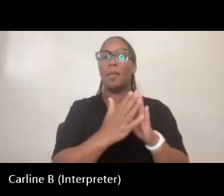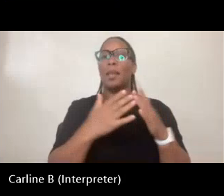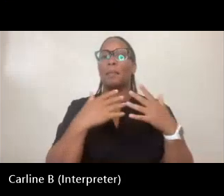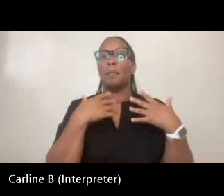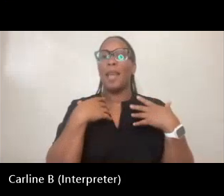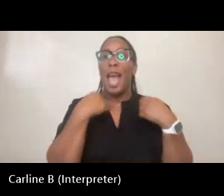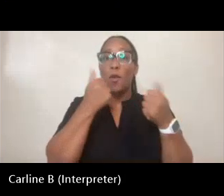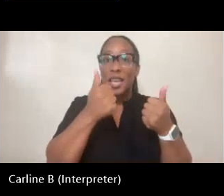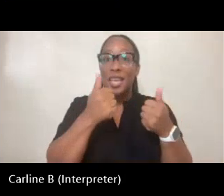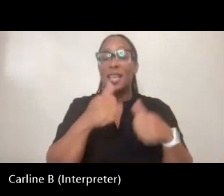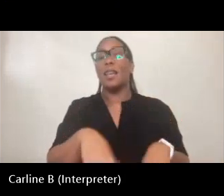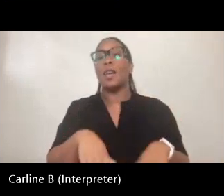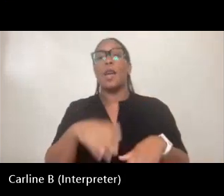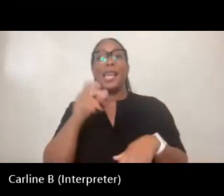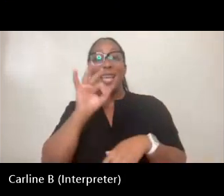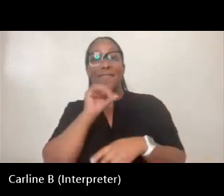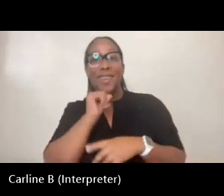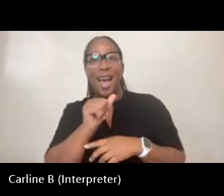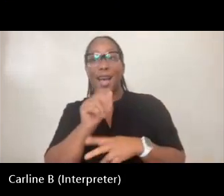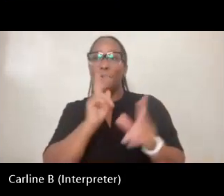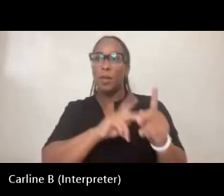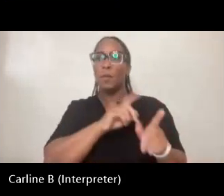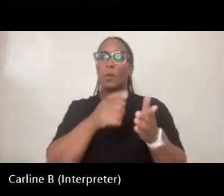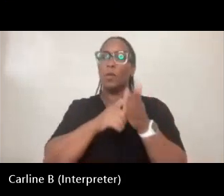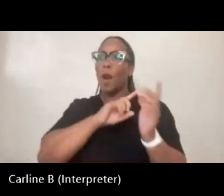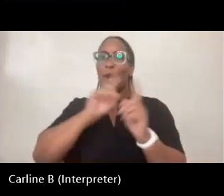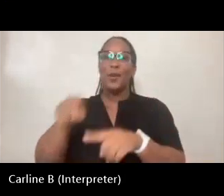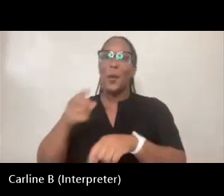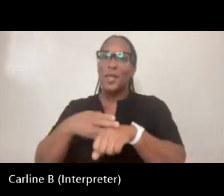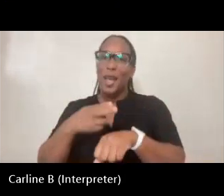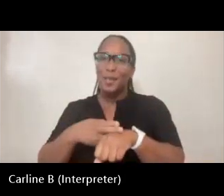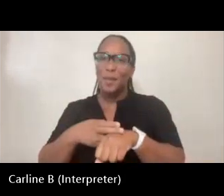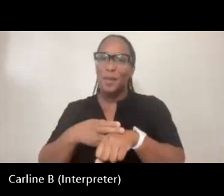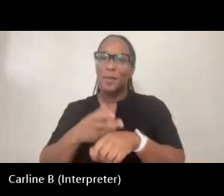Otherwise their costs will grow. There's gonna be a real need for what you have to offer here.